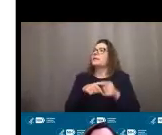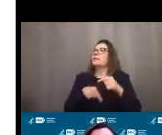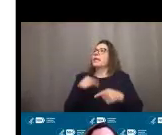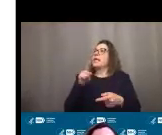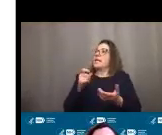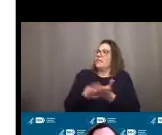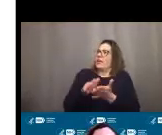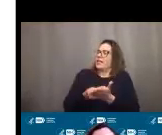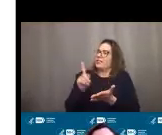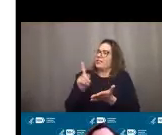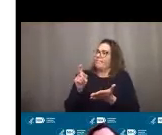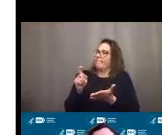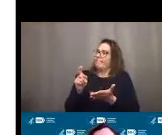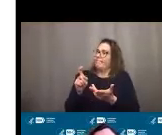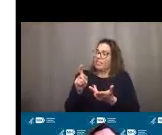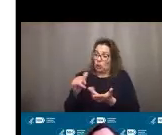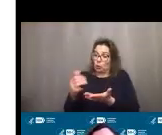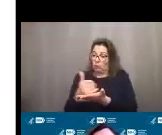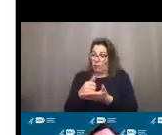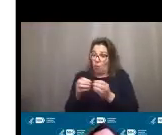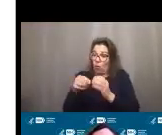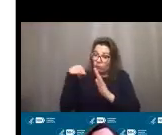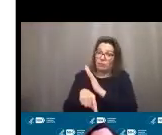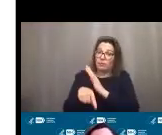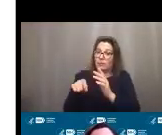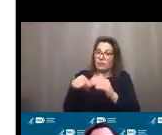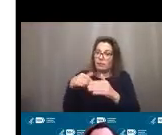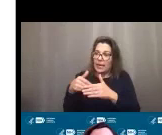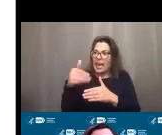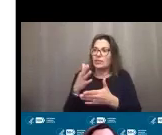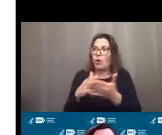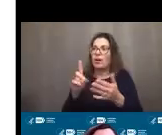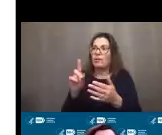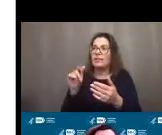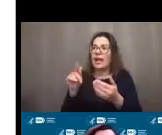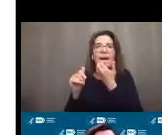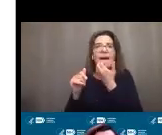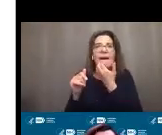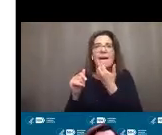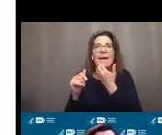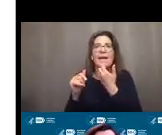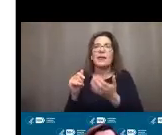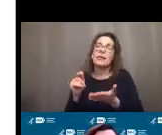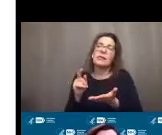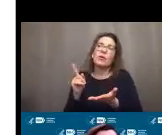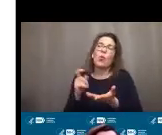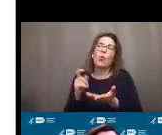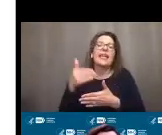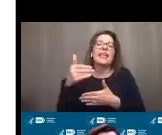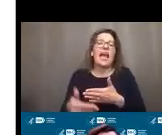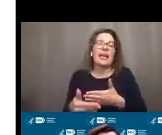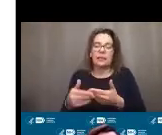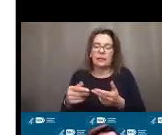because it really shouldn't take more than a week to prepare. It should only take a couple of days,